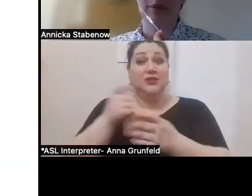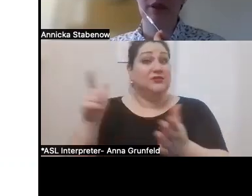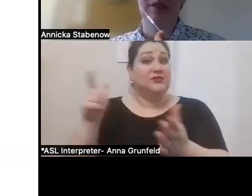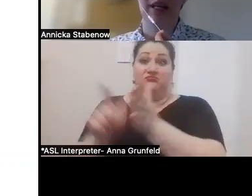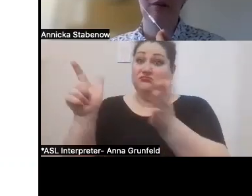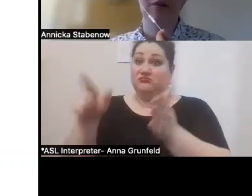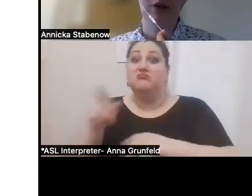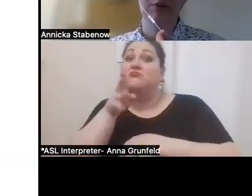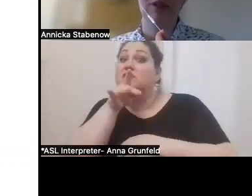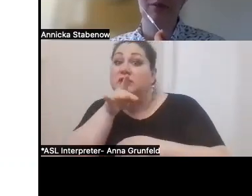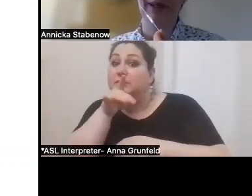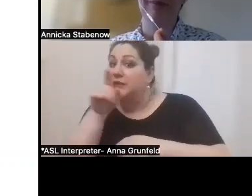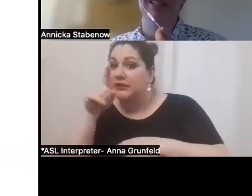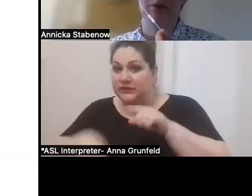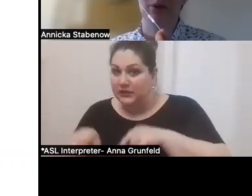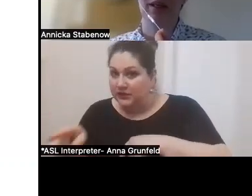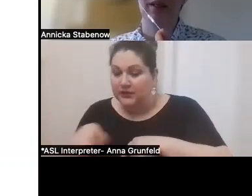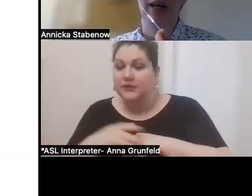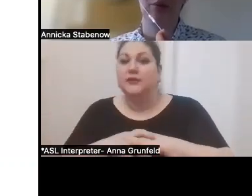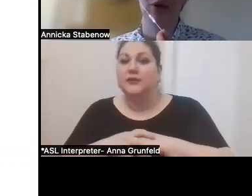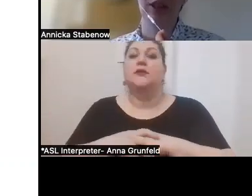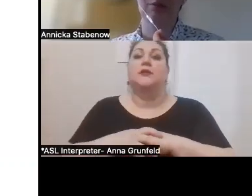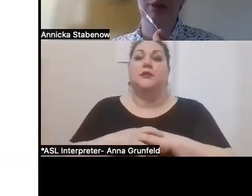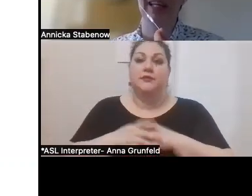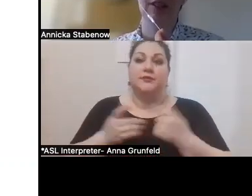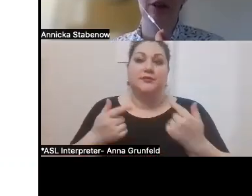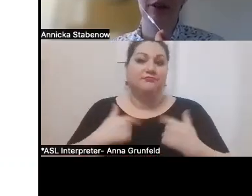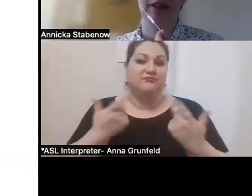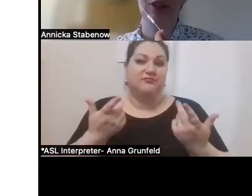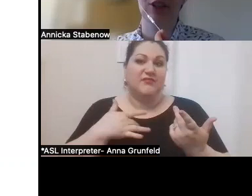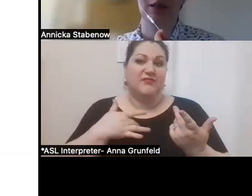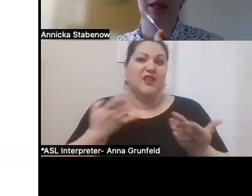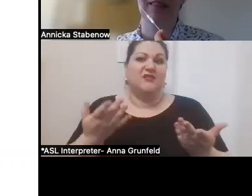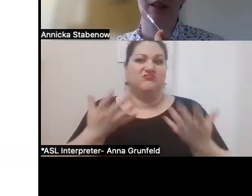books, and films, but I'm disappointed. I am only just beginning to learn and educate myself.